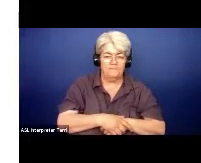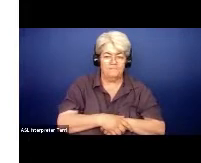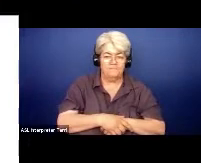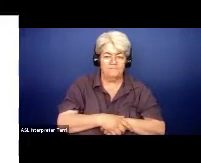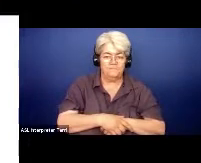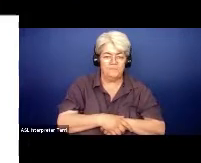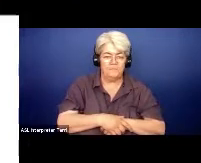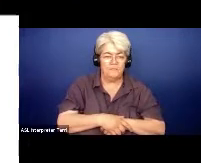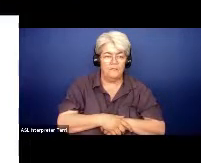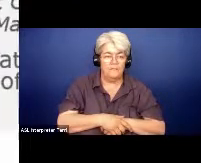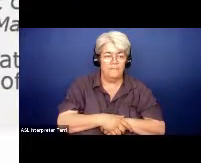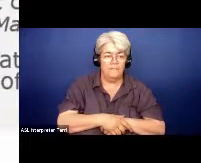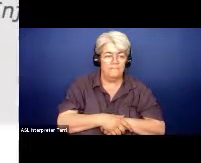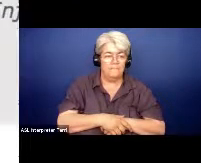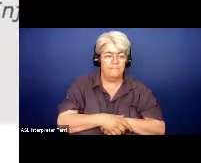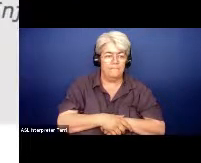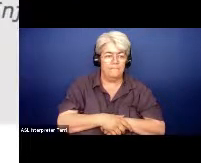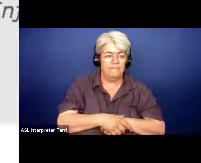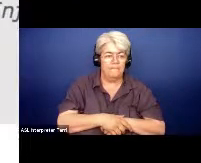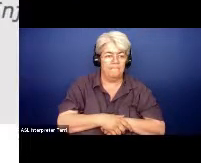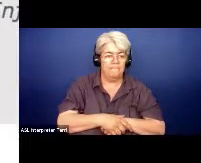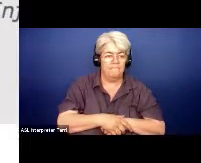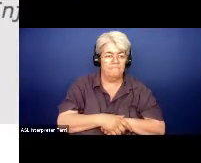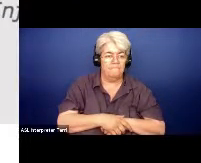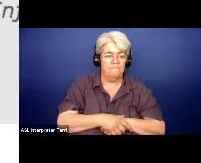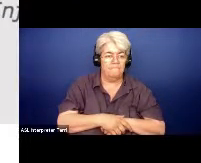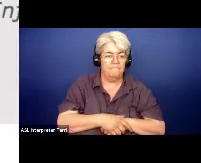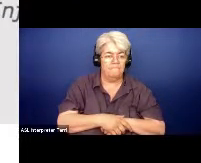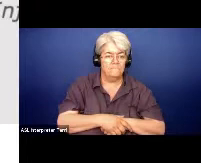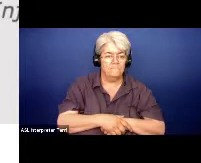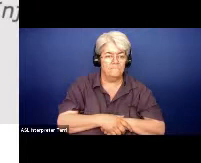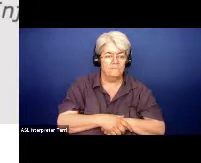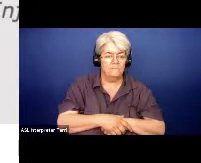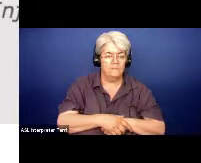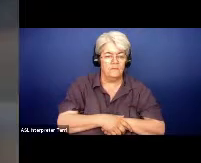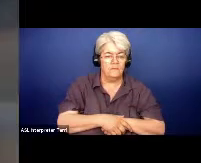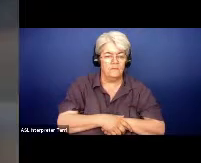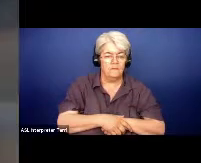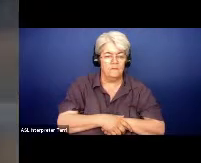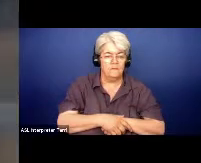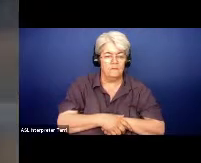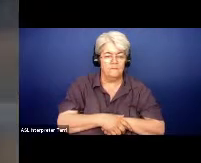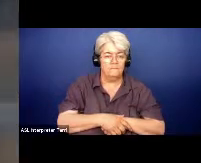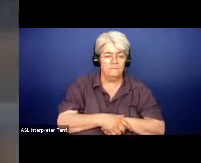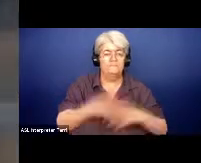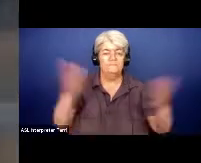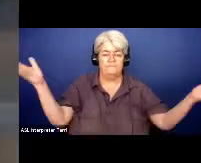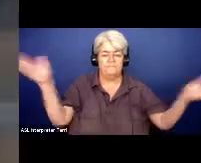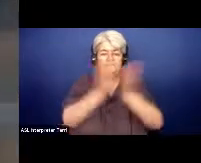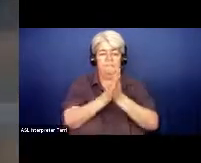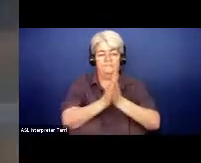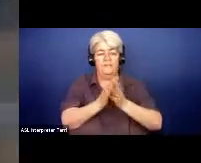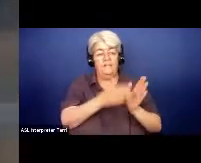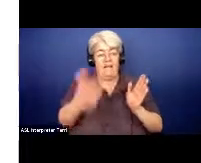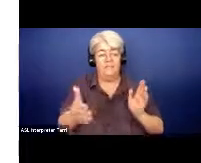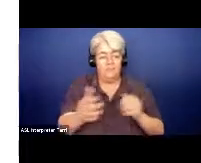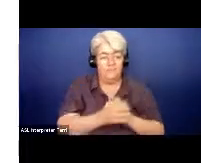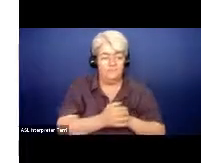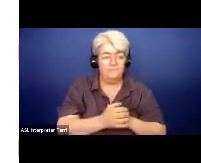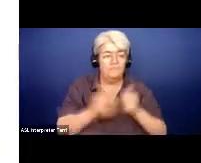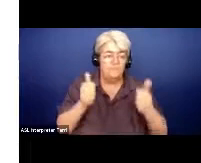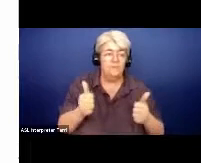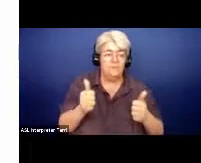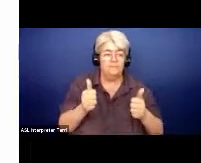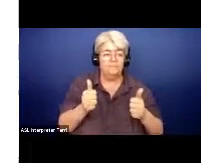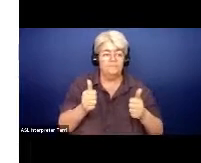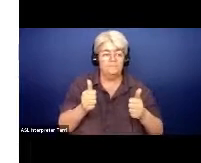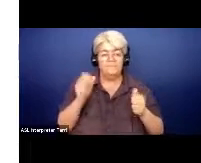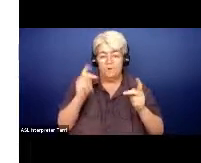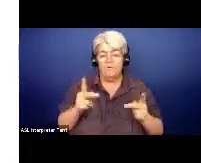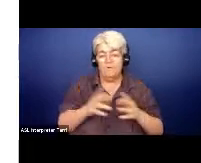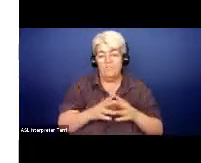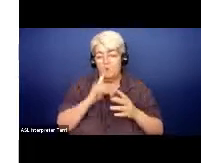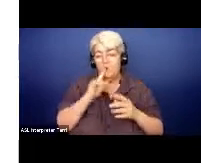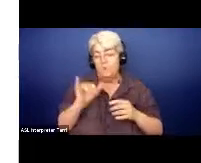Yeah. May be -- okay. The next one please? Thank you. As Peter said I'm with the rehabilitation